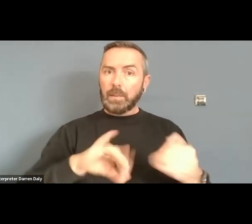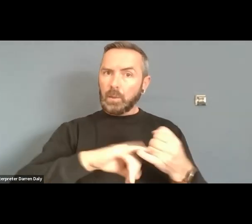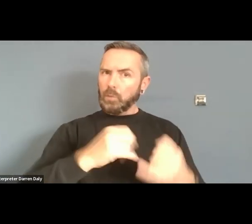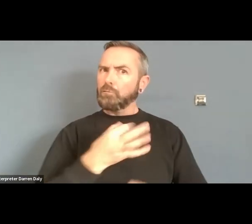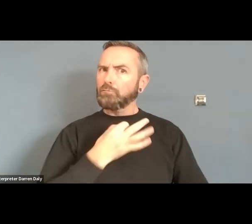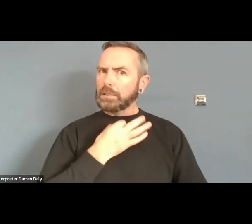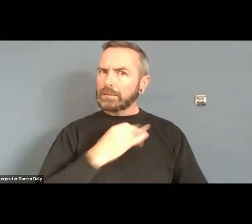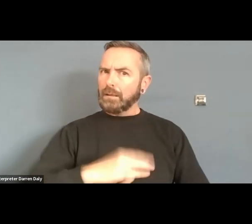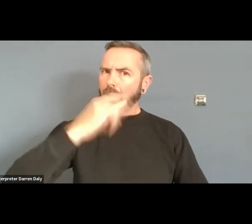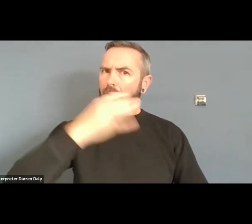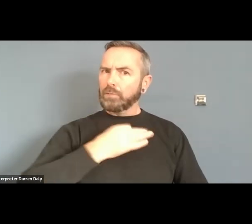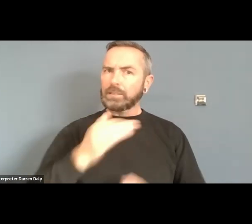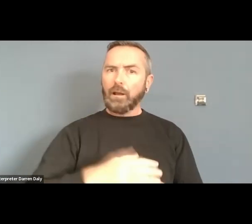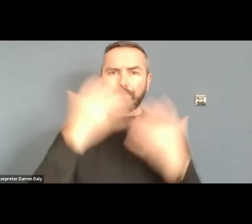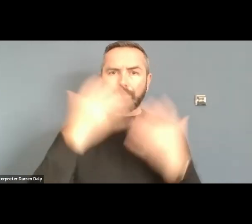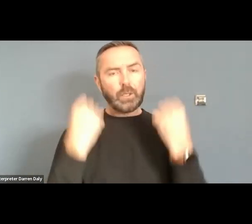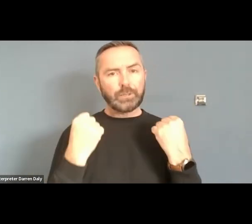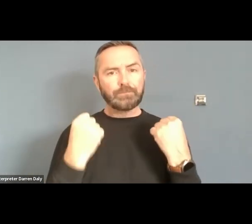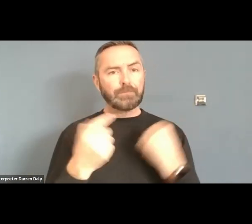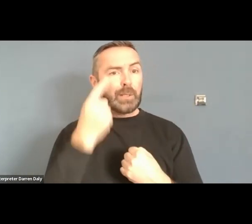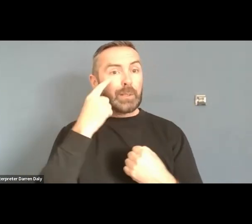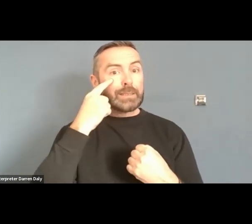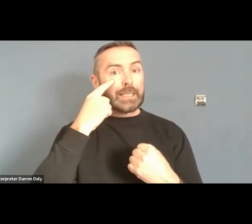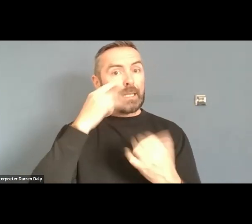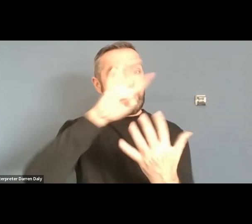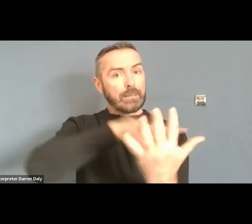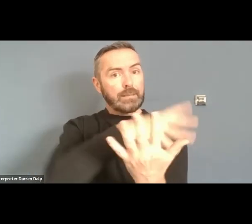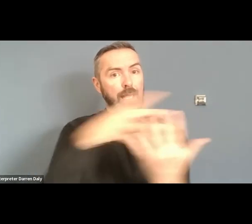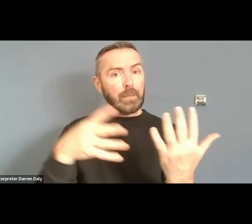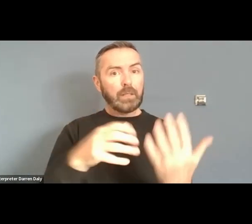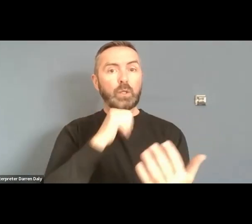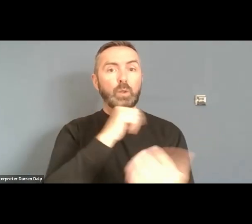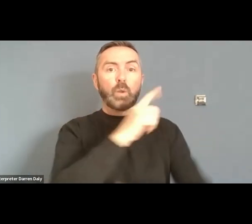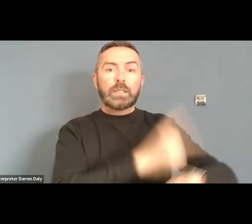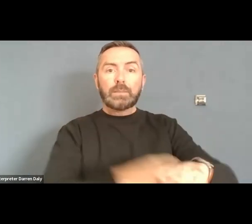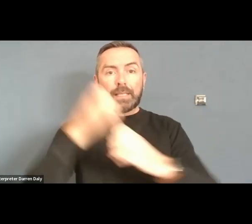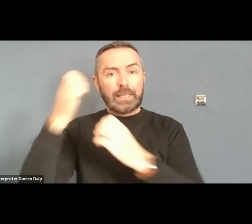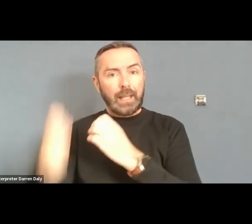So if we look at this table, if you look at the no disability group at the end, we can